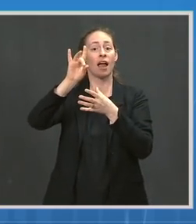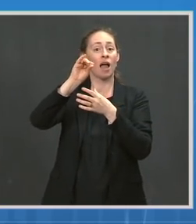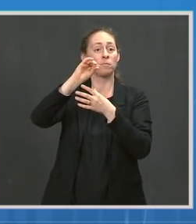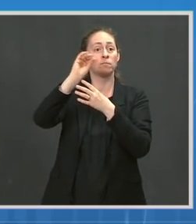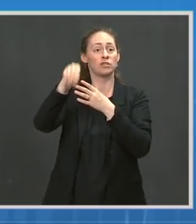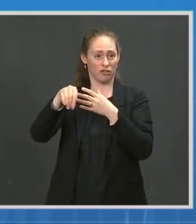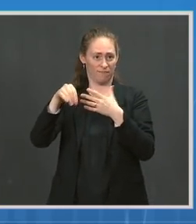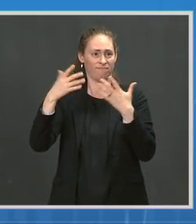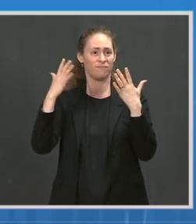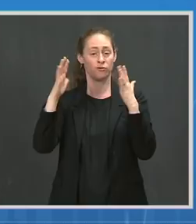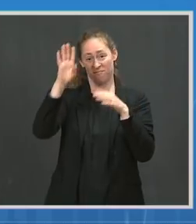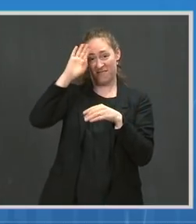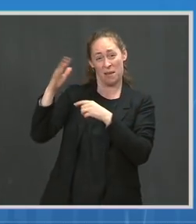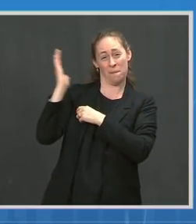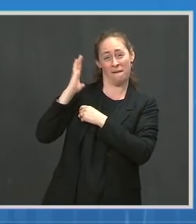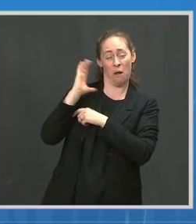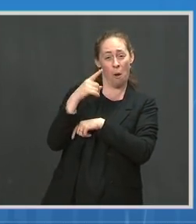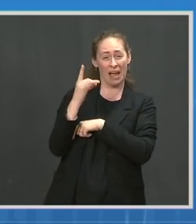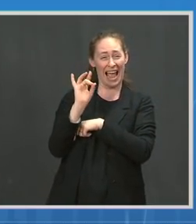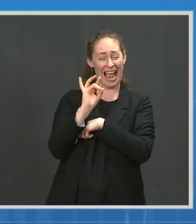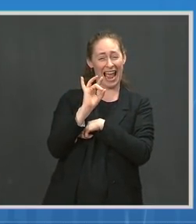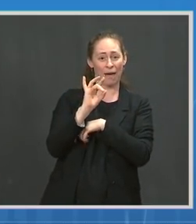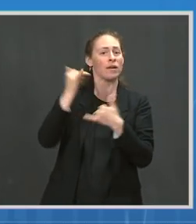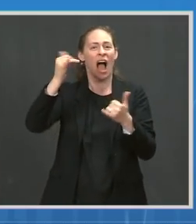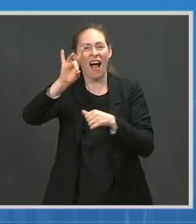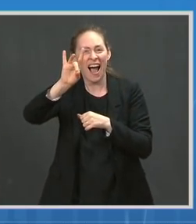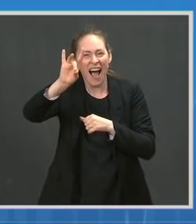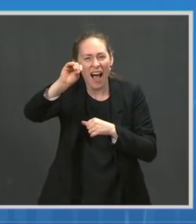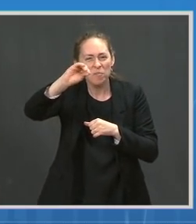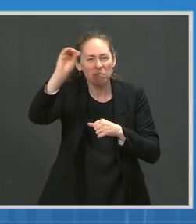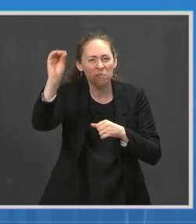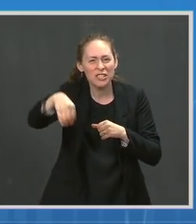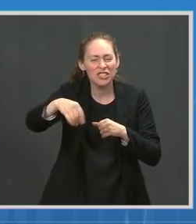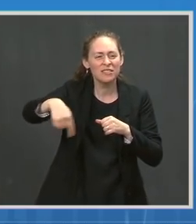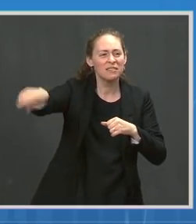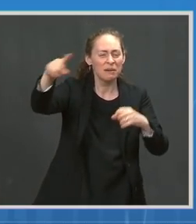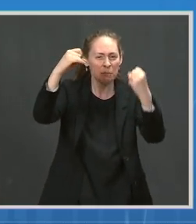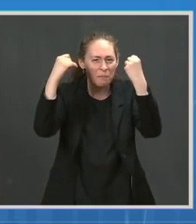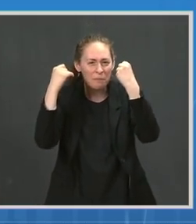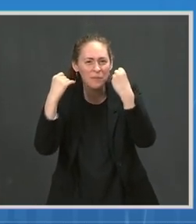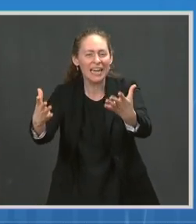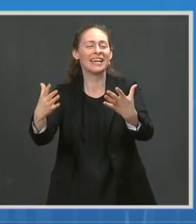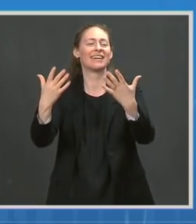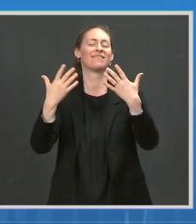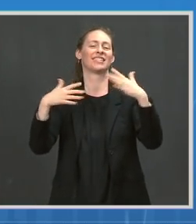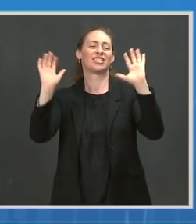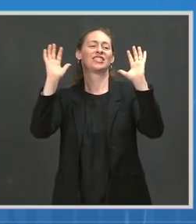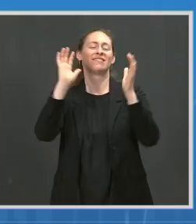And now, 50 percent of adults in the U.S. have had at least one shot, up from 5 percent.